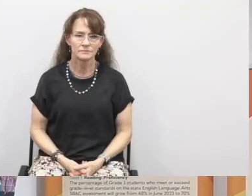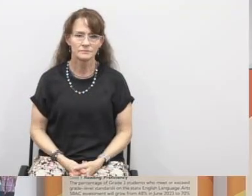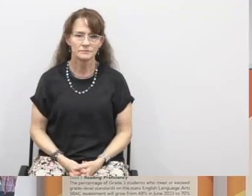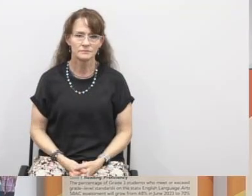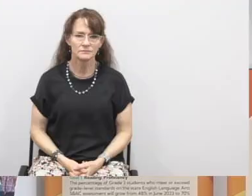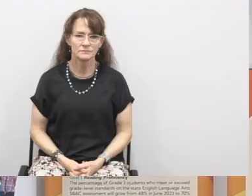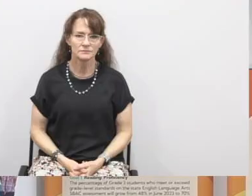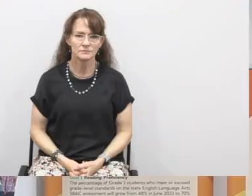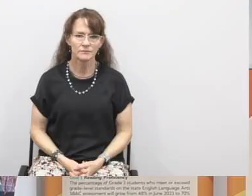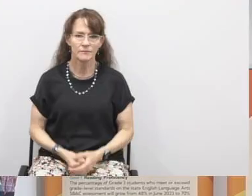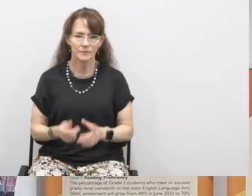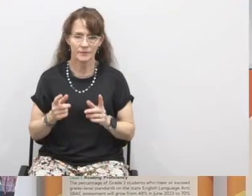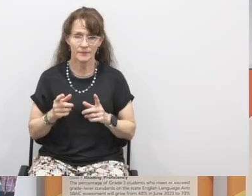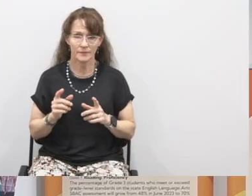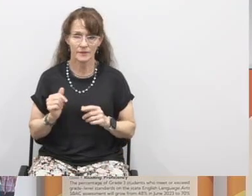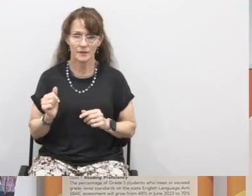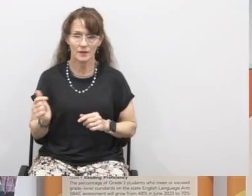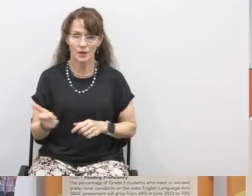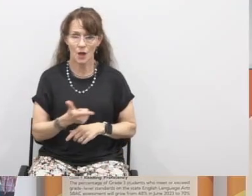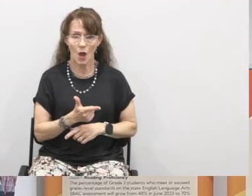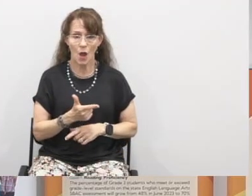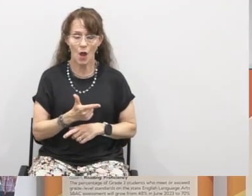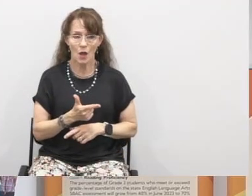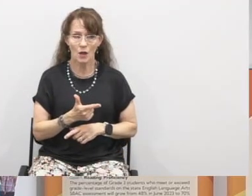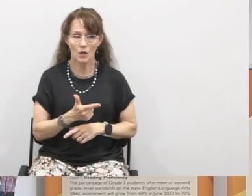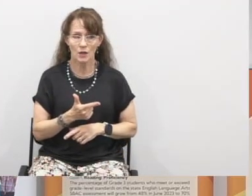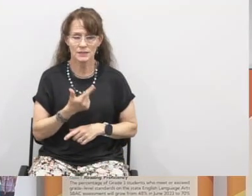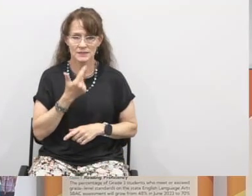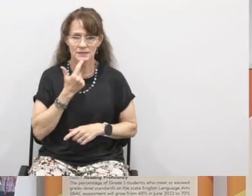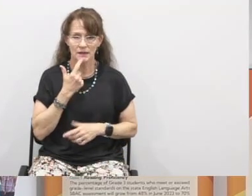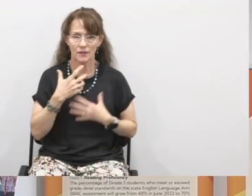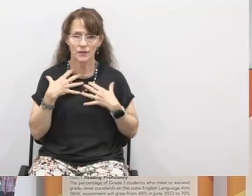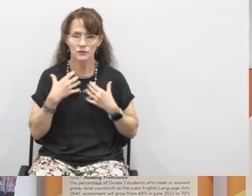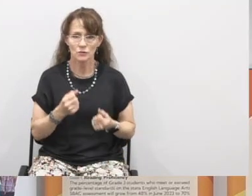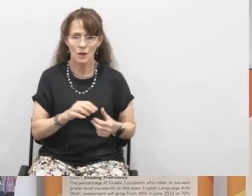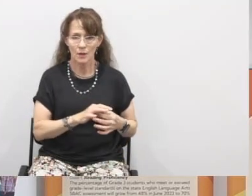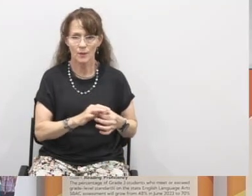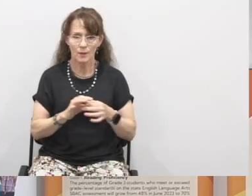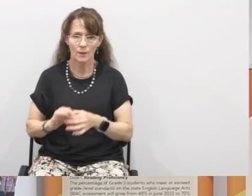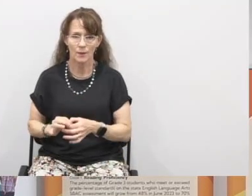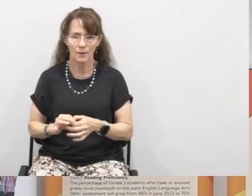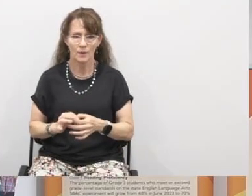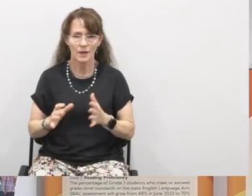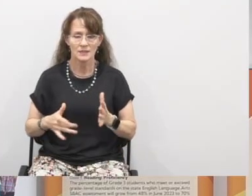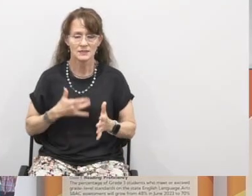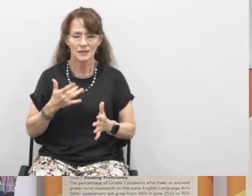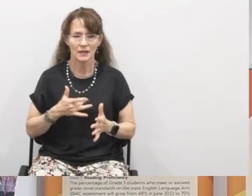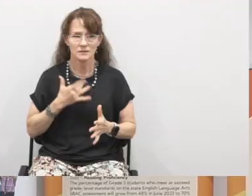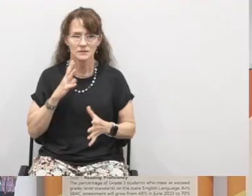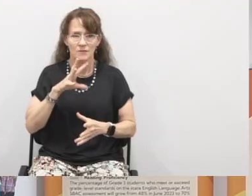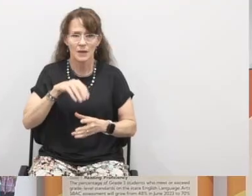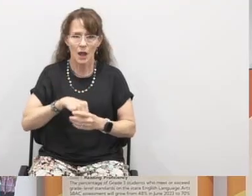all of you in your own way reference the strong correlation between sense of belonging and success,